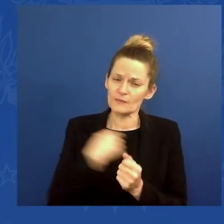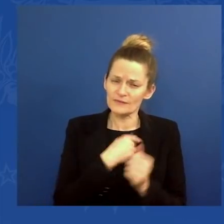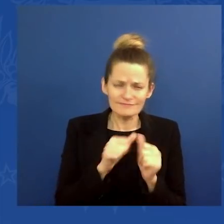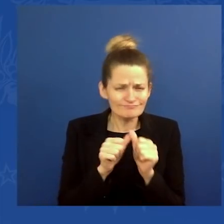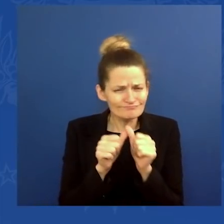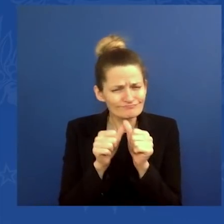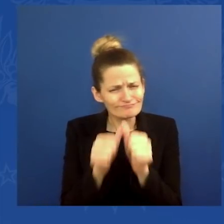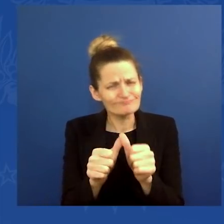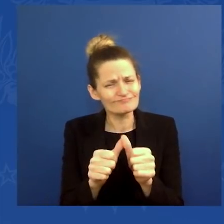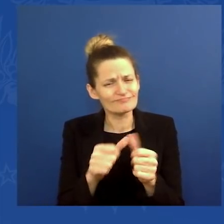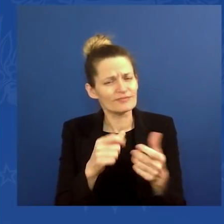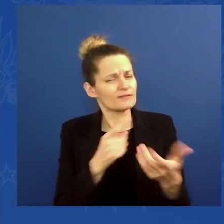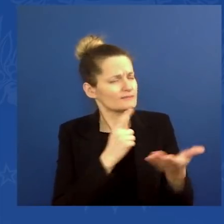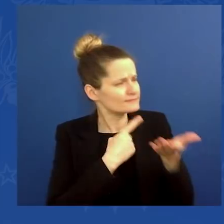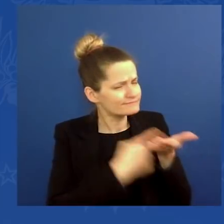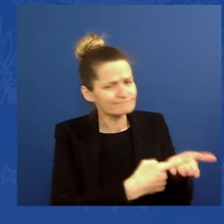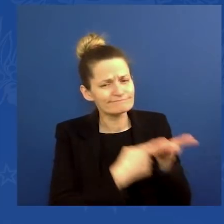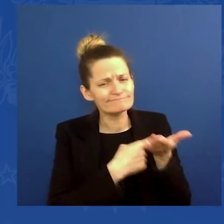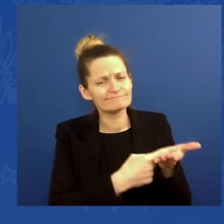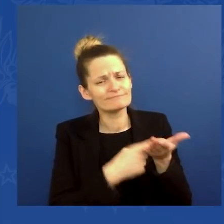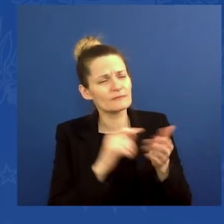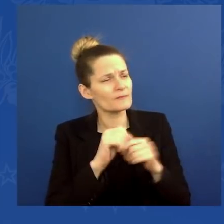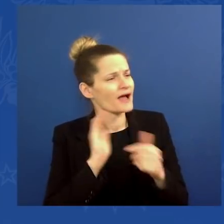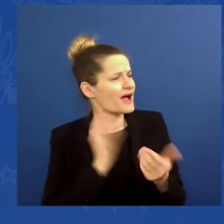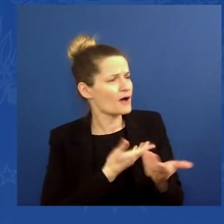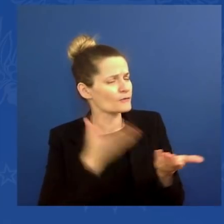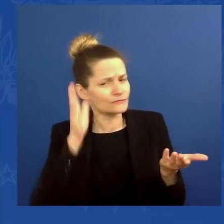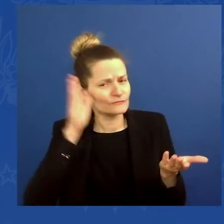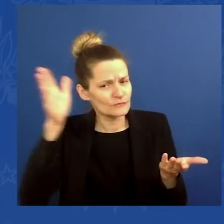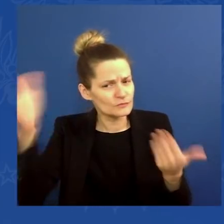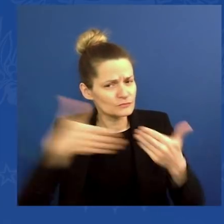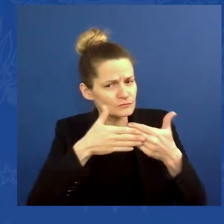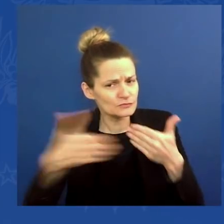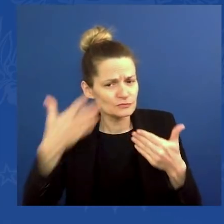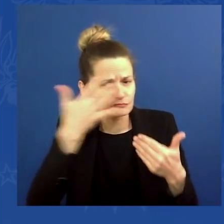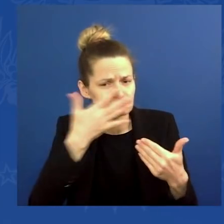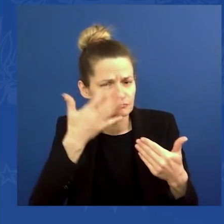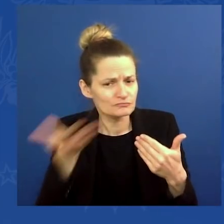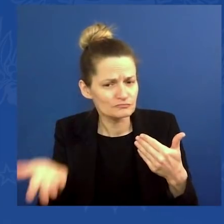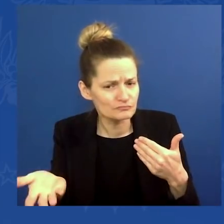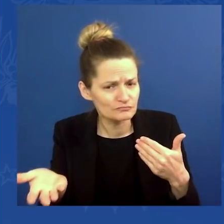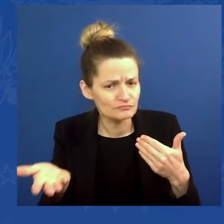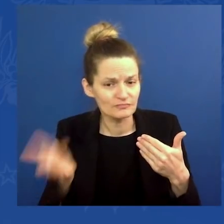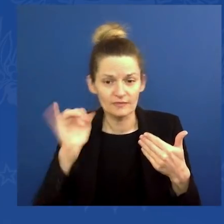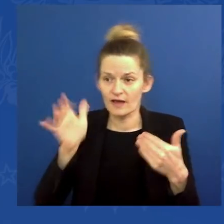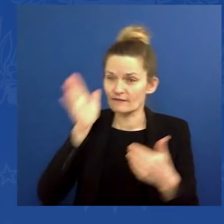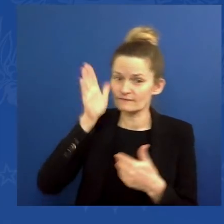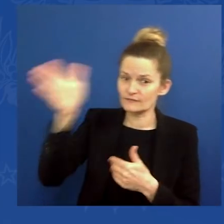If you talk about the firm commitment to our future, it's enhanced by Irish-Americans.